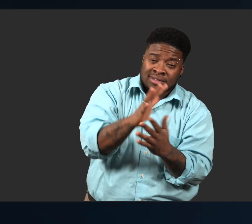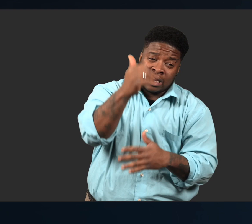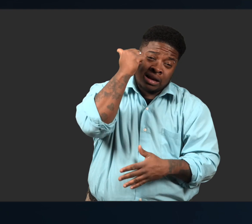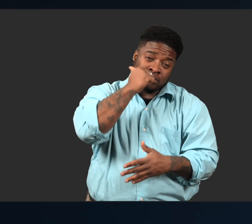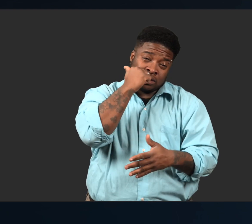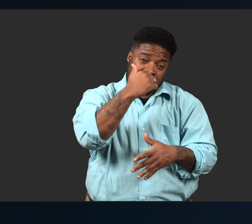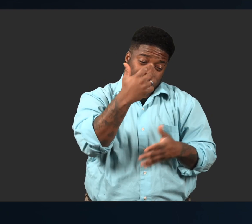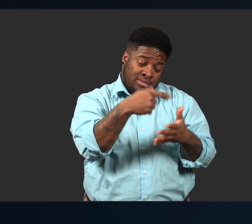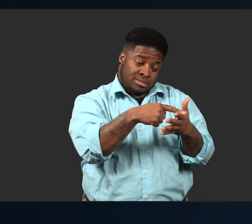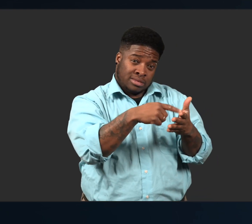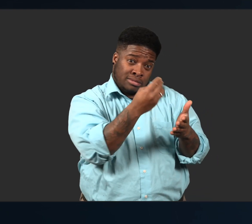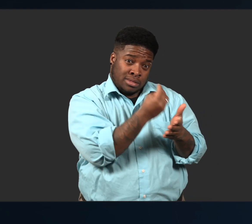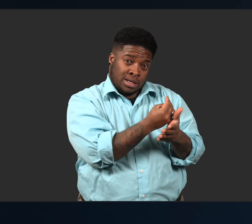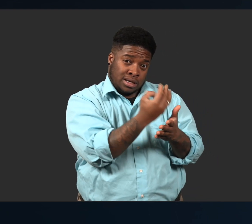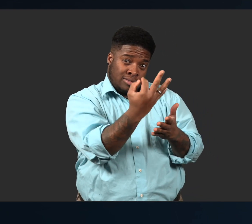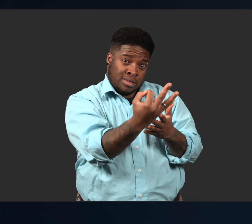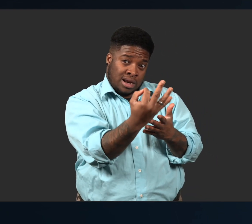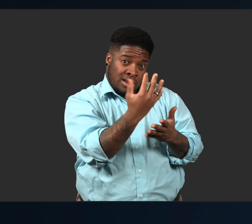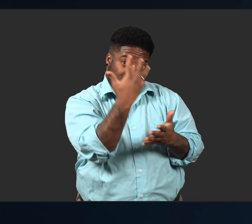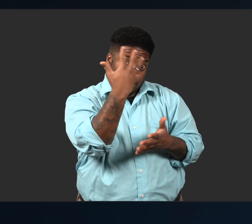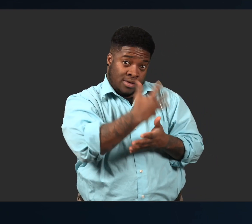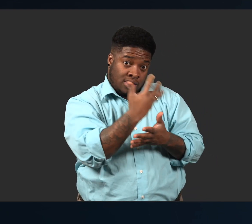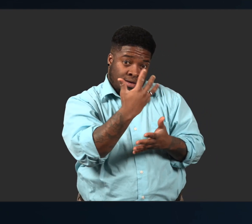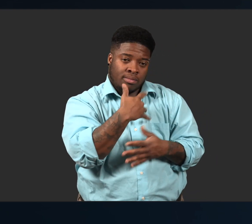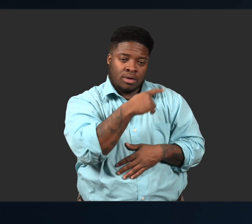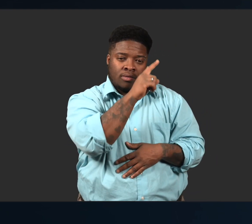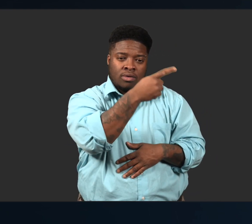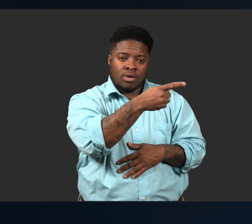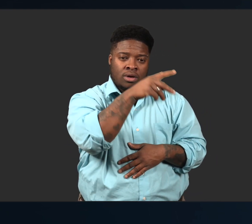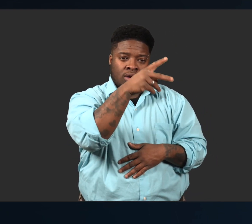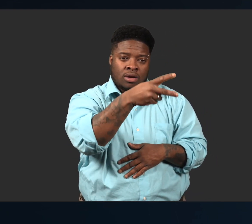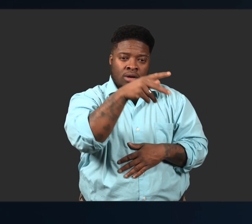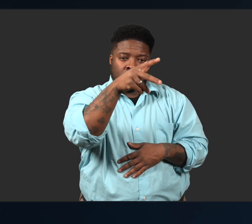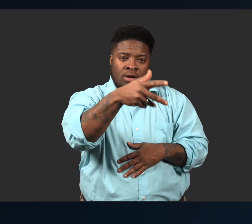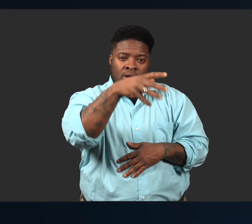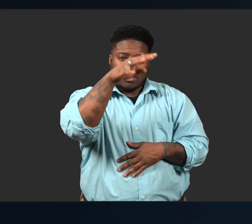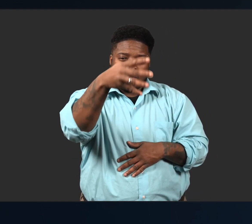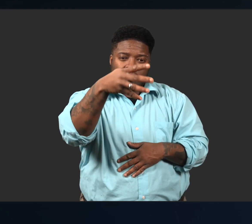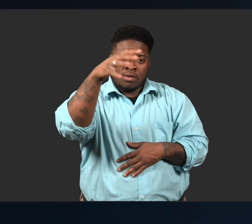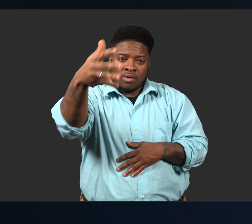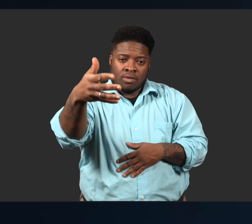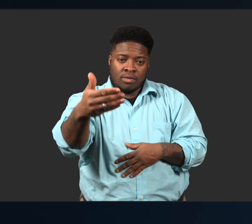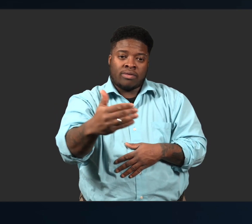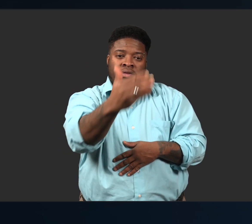During the first week of treatment, steps 1 - 5 are studied in depth, one each day.